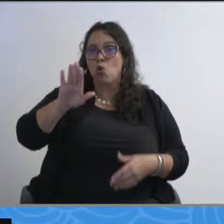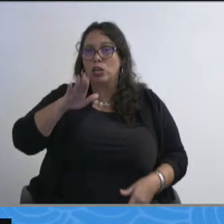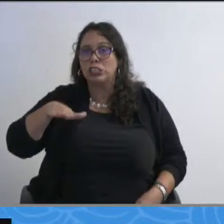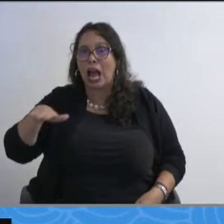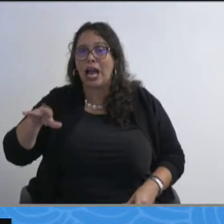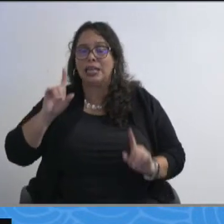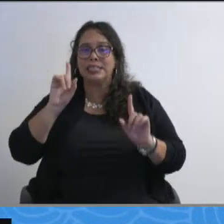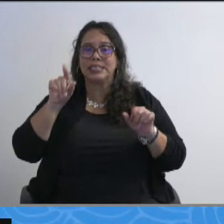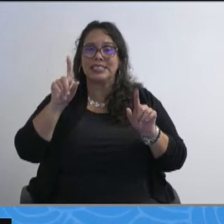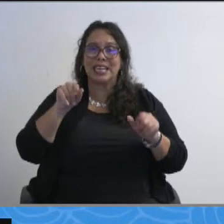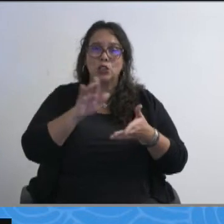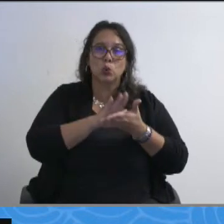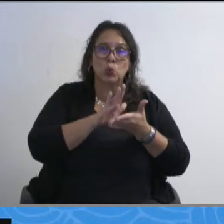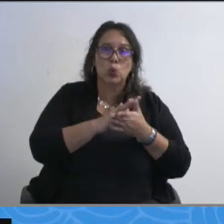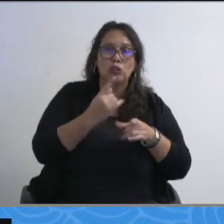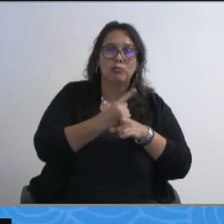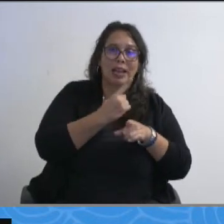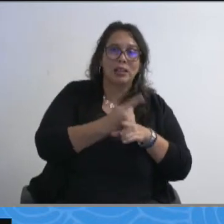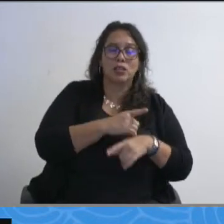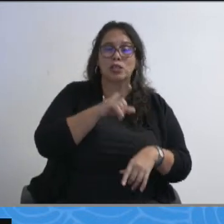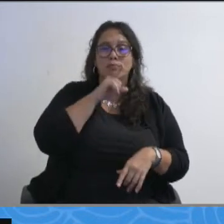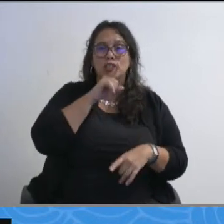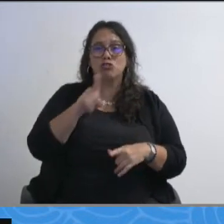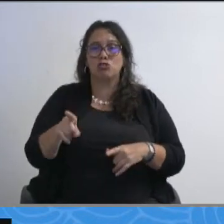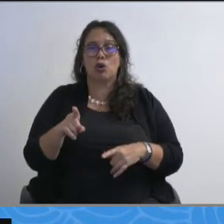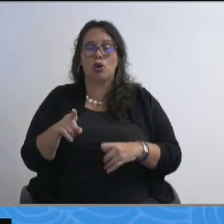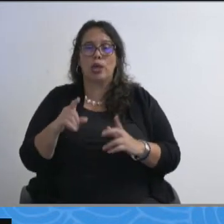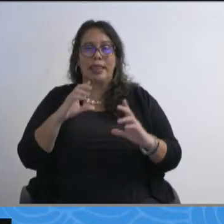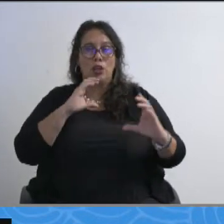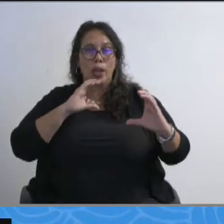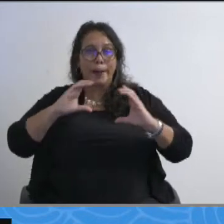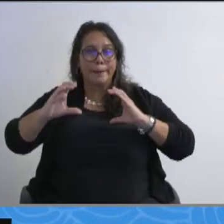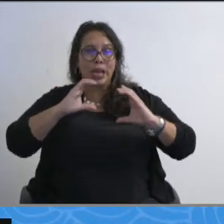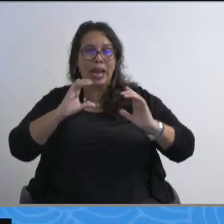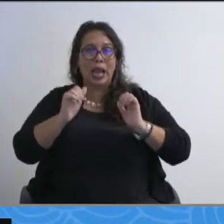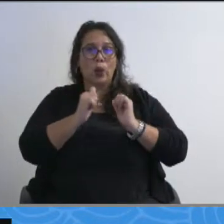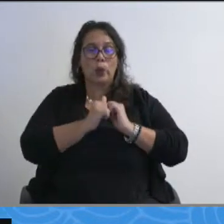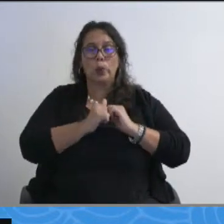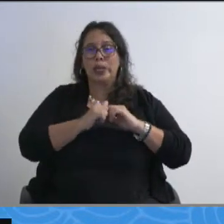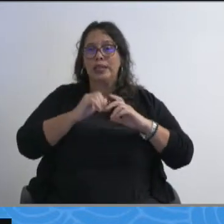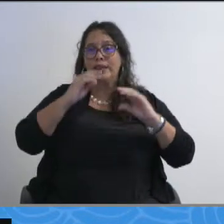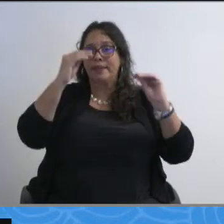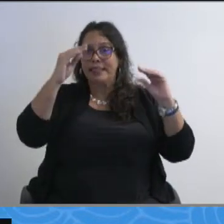that you're also ensuring that you are communicating with your child's teachers,